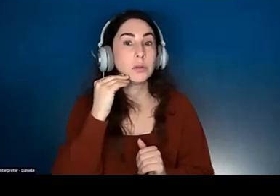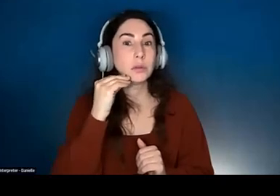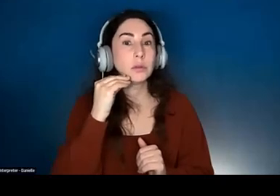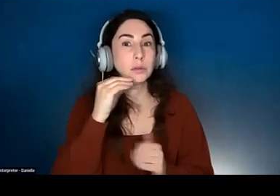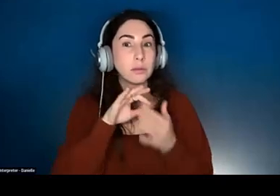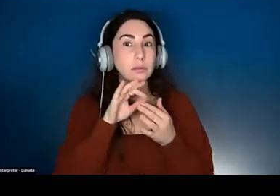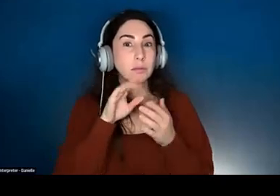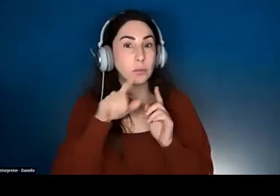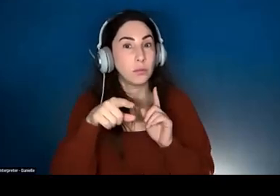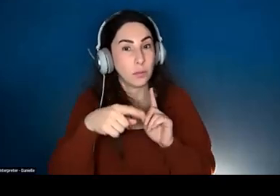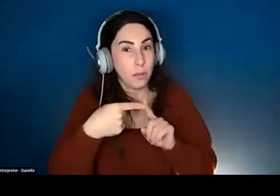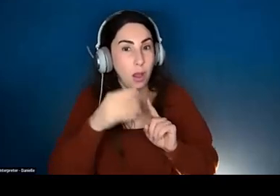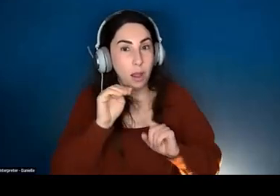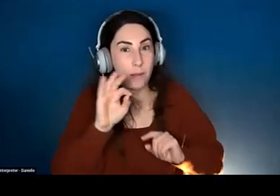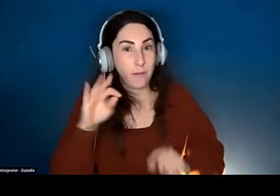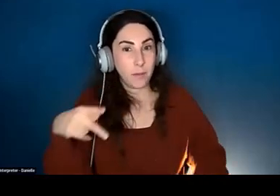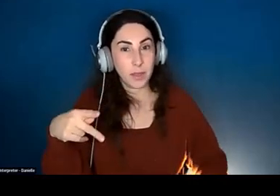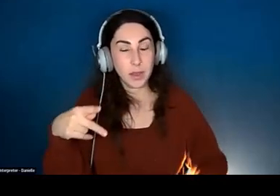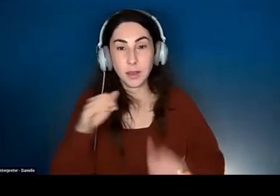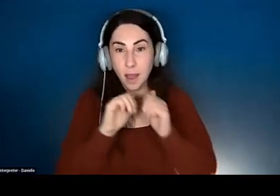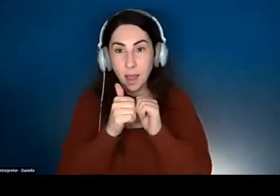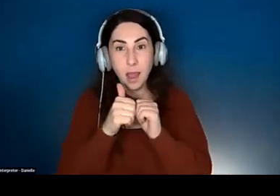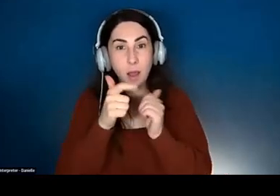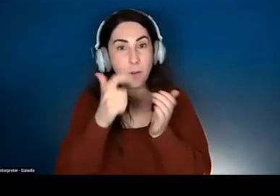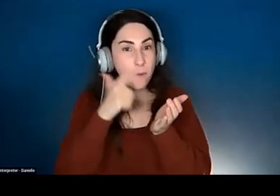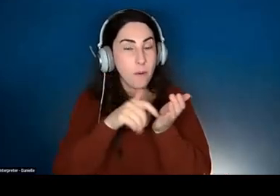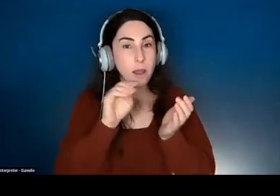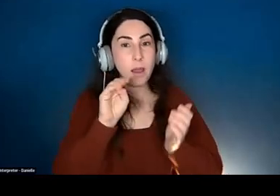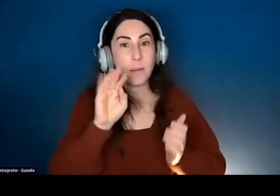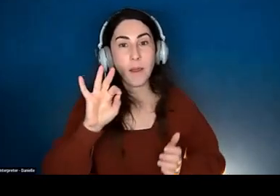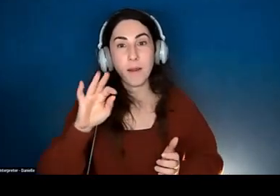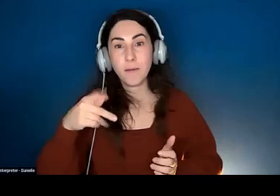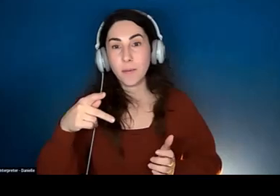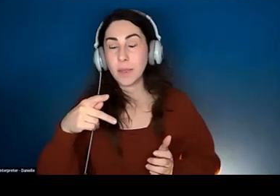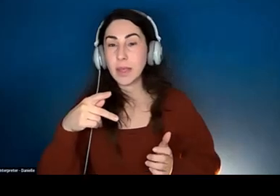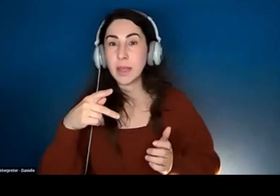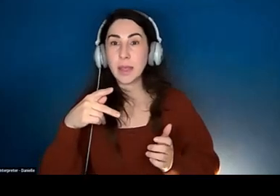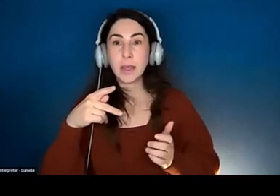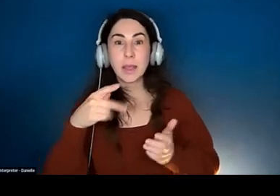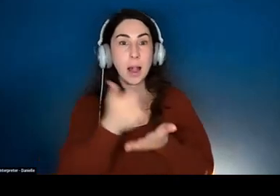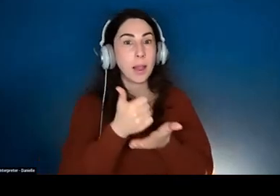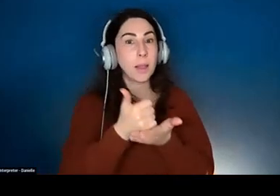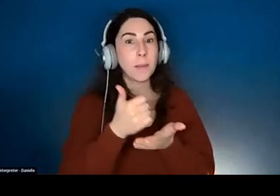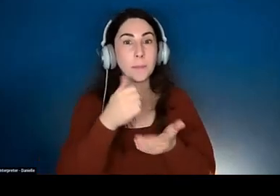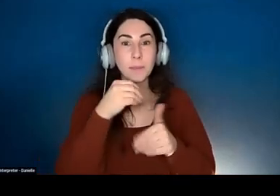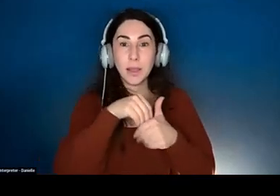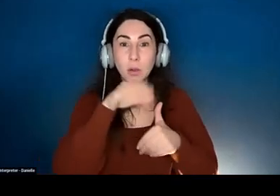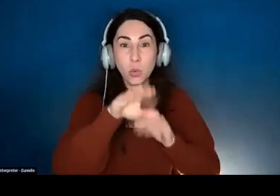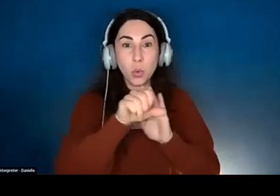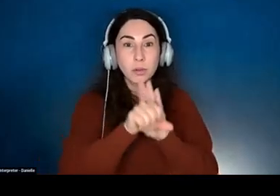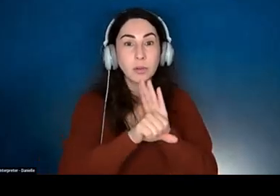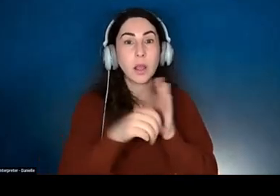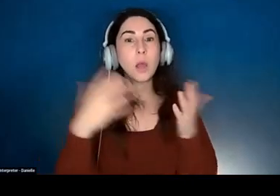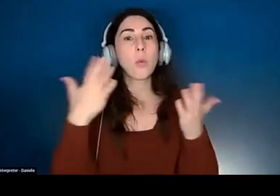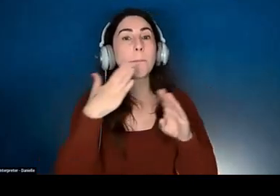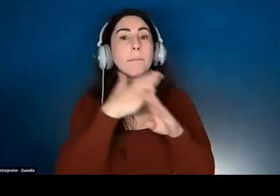How has it helped in your state? Are there barriers to implementing it that you would like